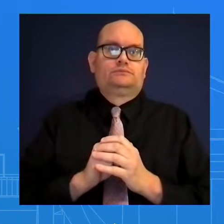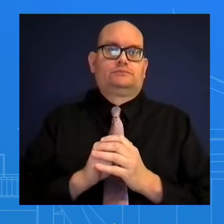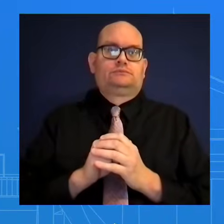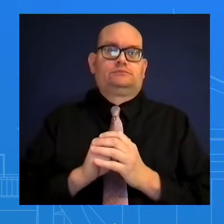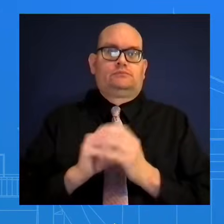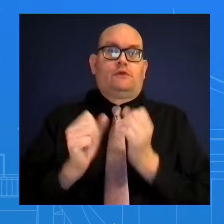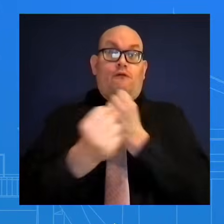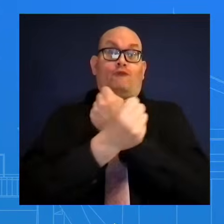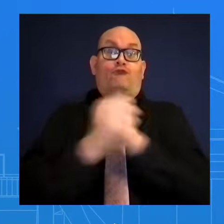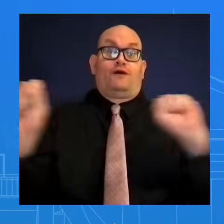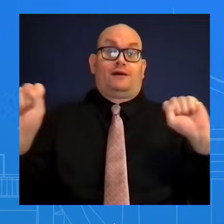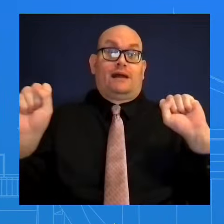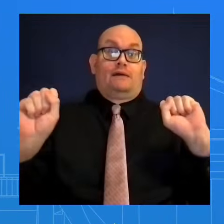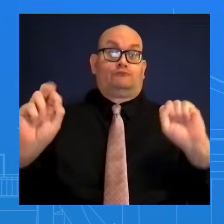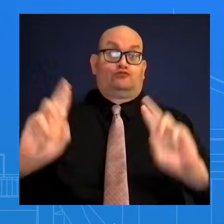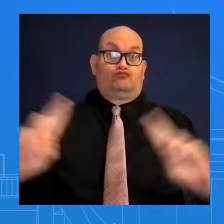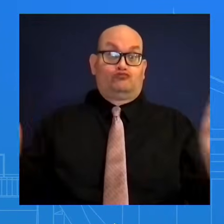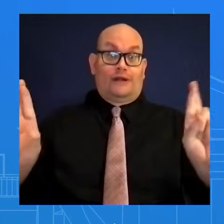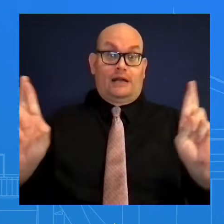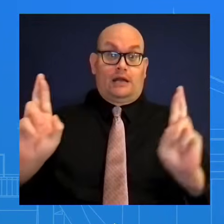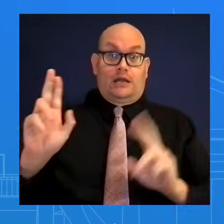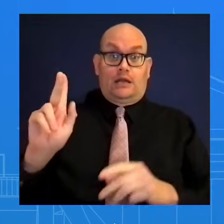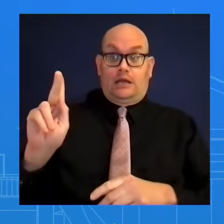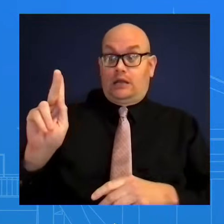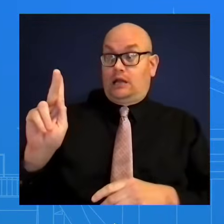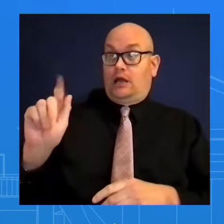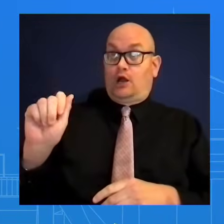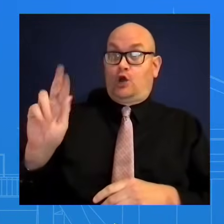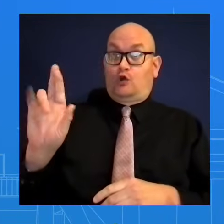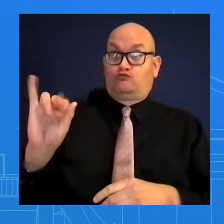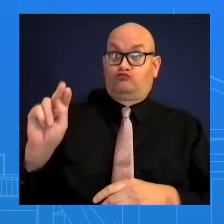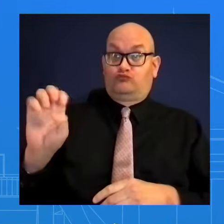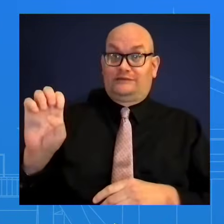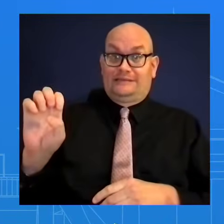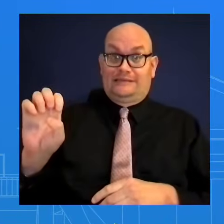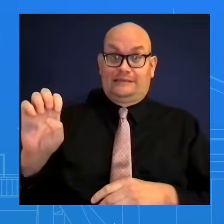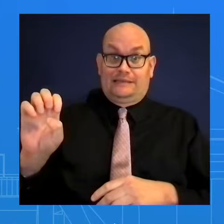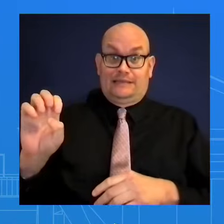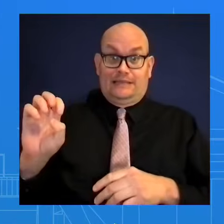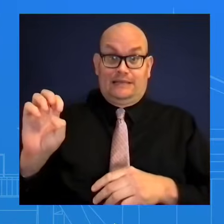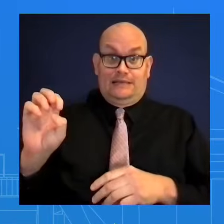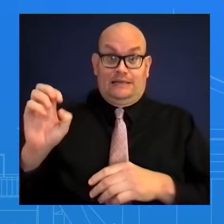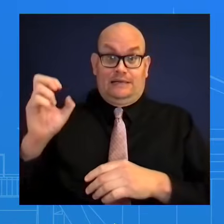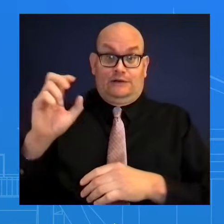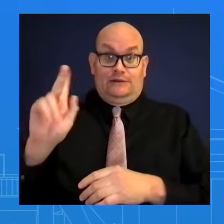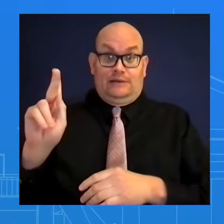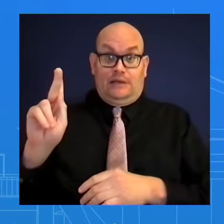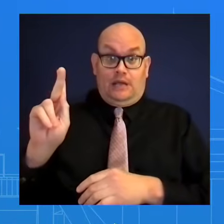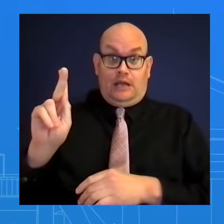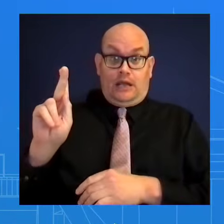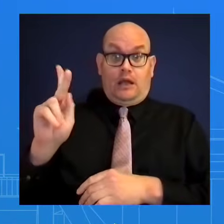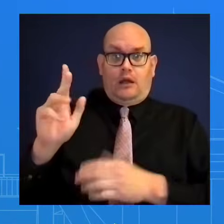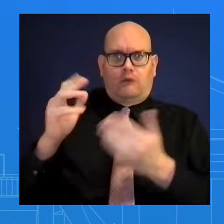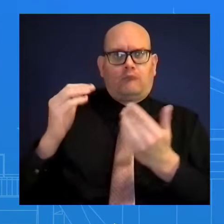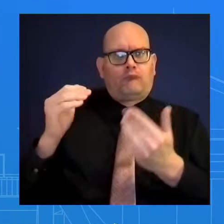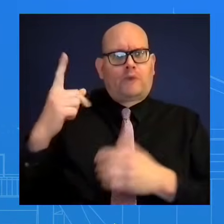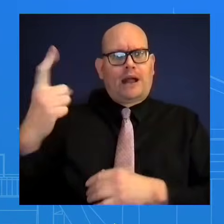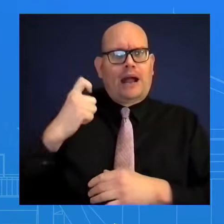as press office-adjacent person. The press office has -- Mr. Kirby: You can ask it to Karine. Ms. Jean-Pierre: I'll take that question. Why don't you ask him the foreign policy question. The Press: I'm sorry, I'll go to the second one.